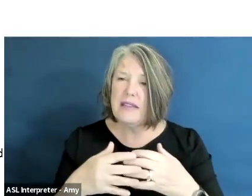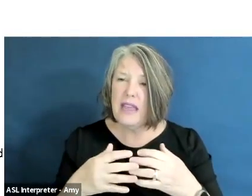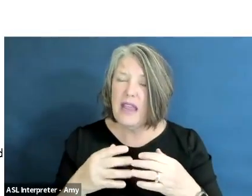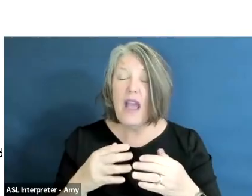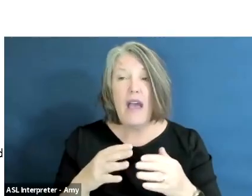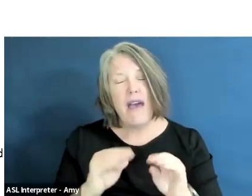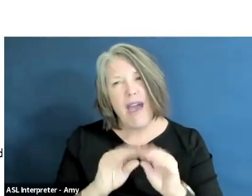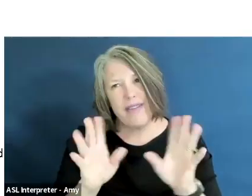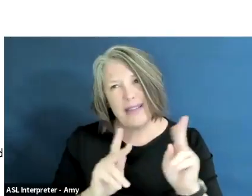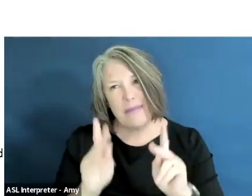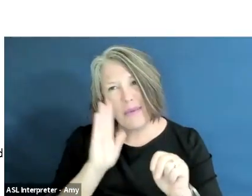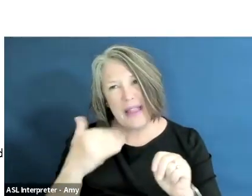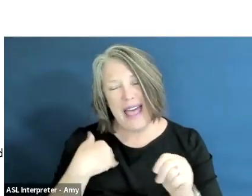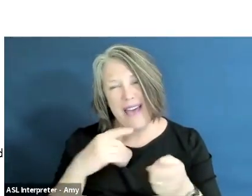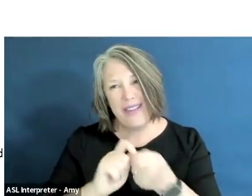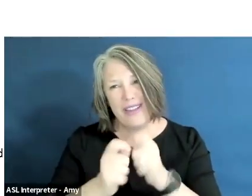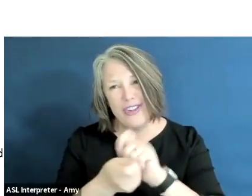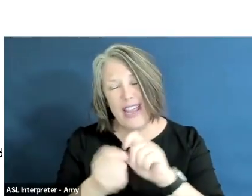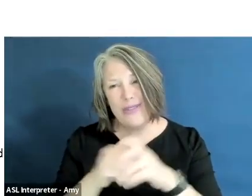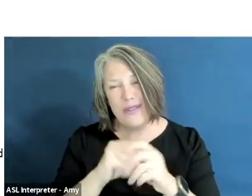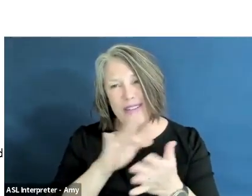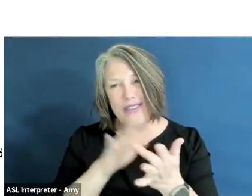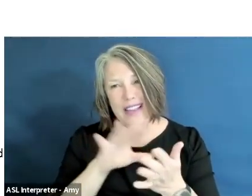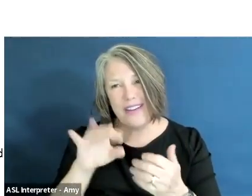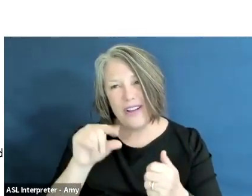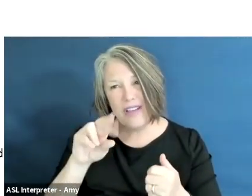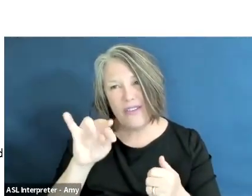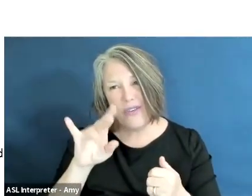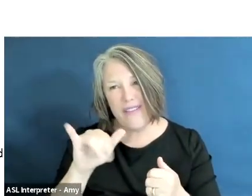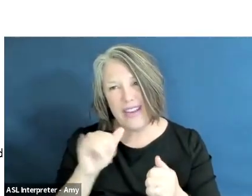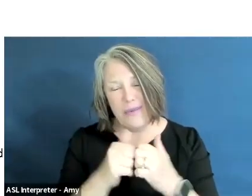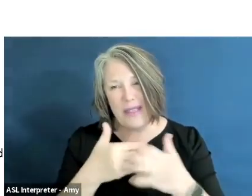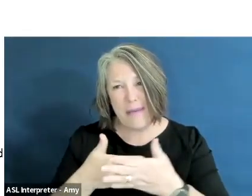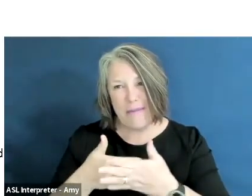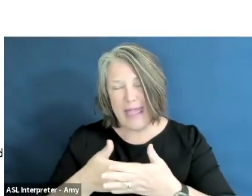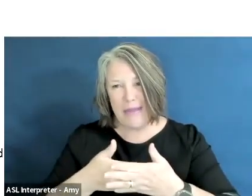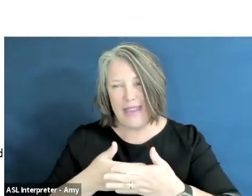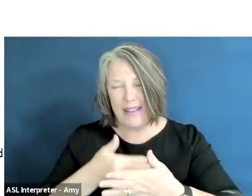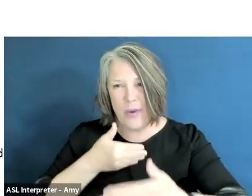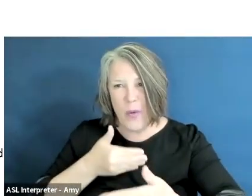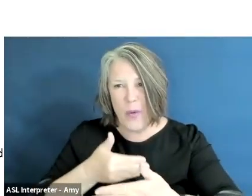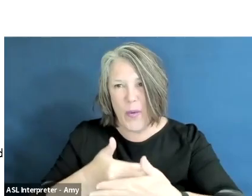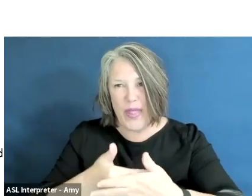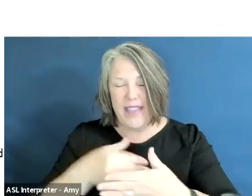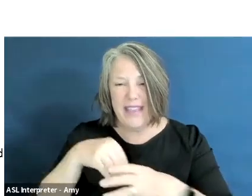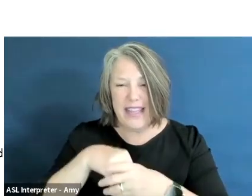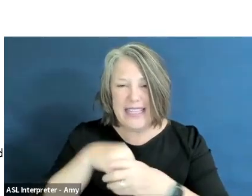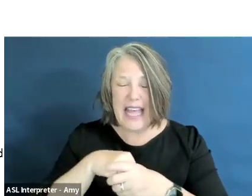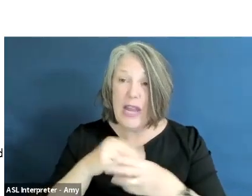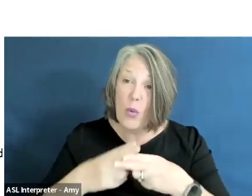of gravity with the growing baby. They may have a change in weight and a change in their relative strength.